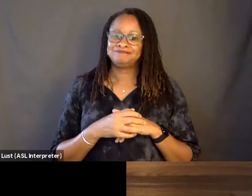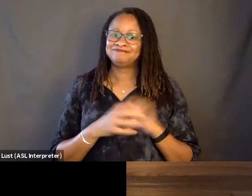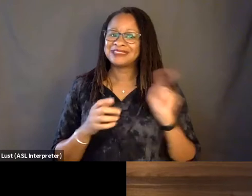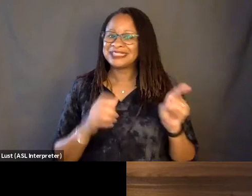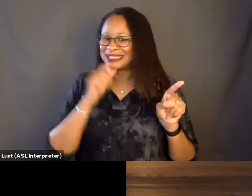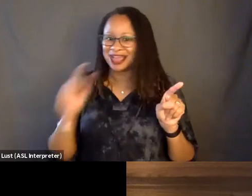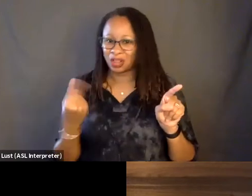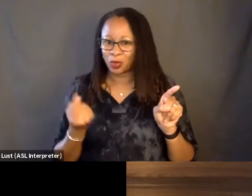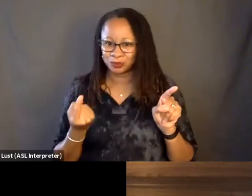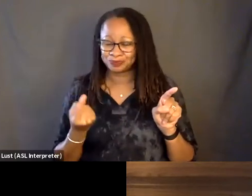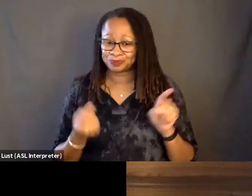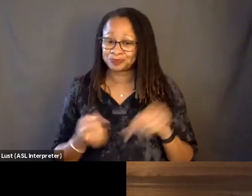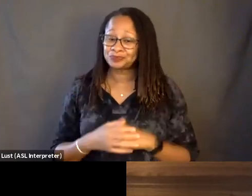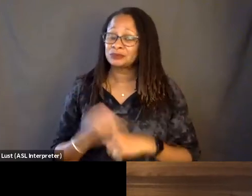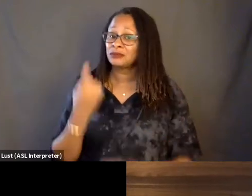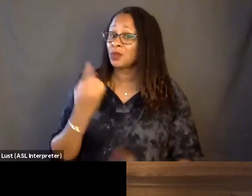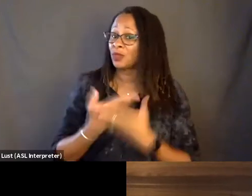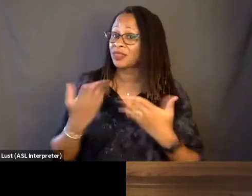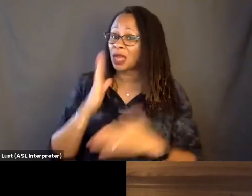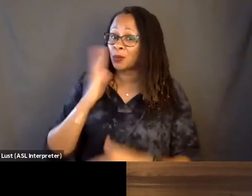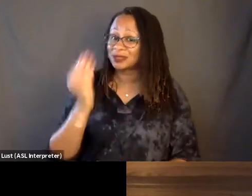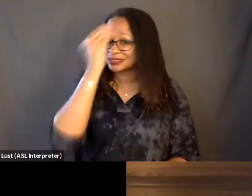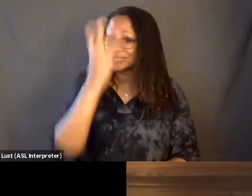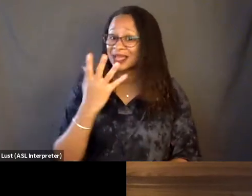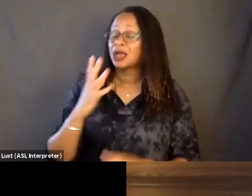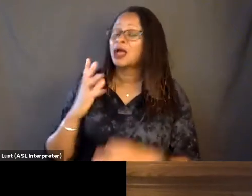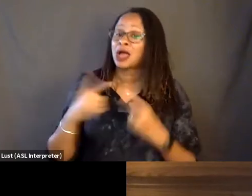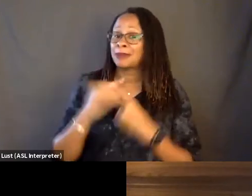The one thing I will say is, on Khashoggi's second anniversary